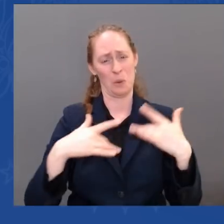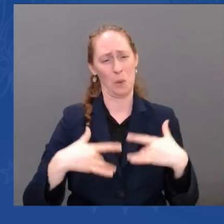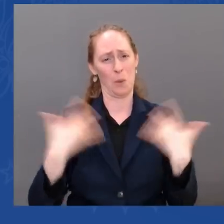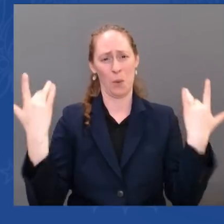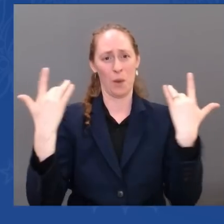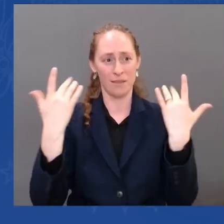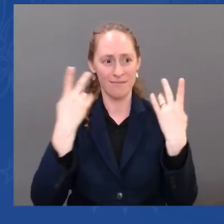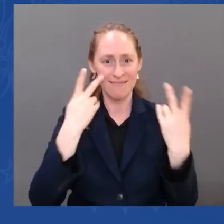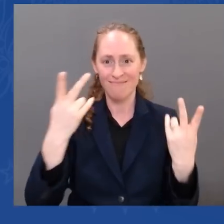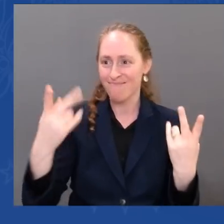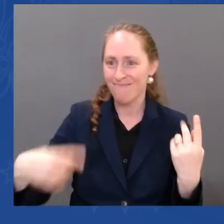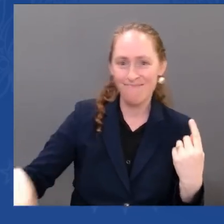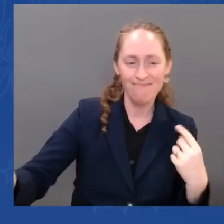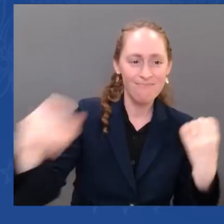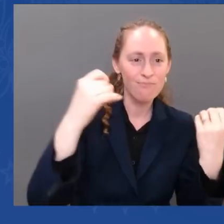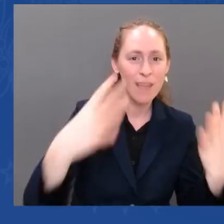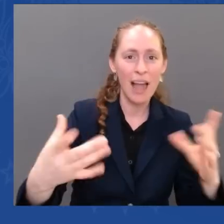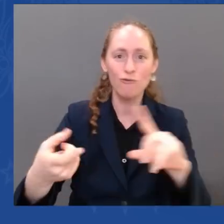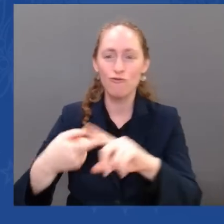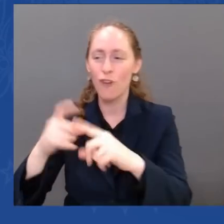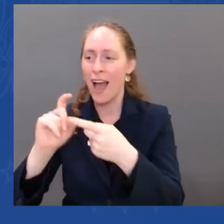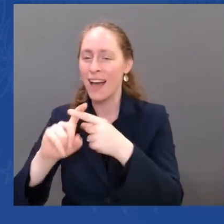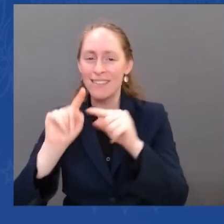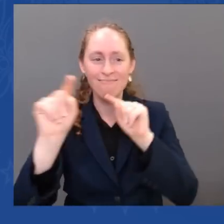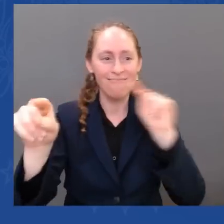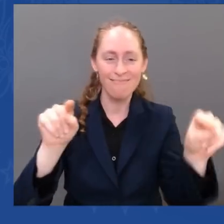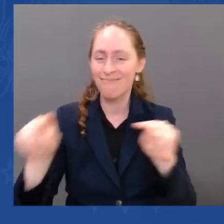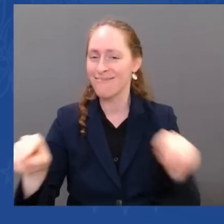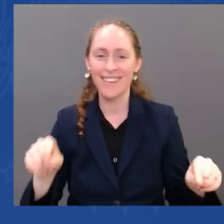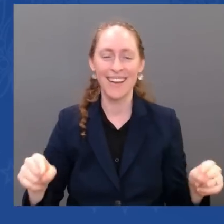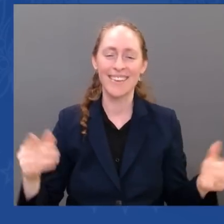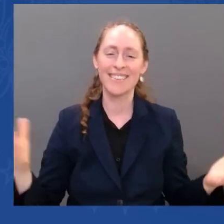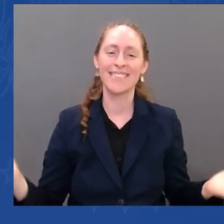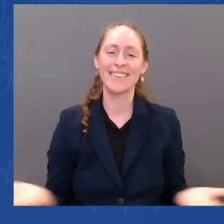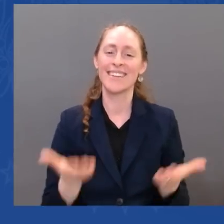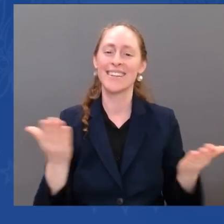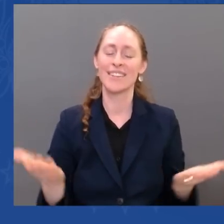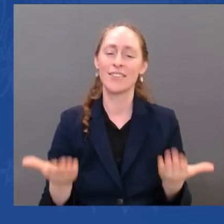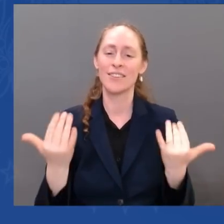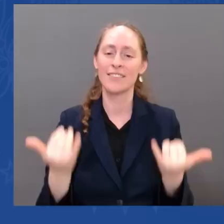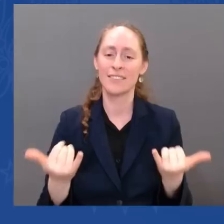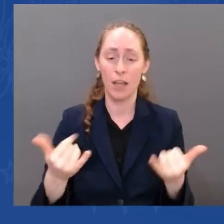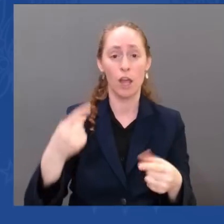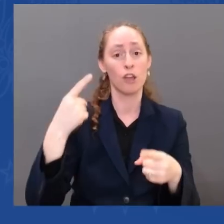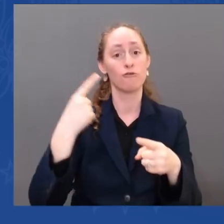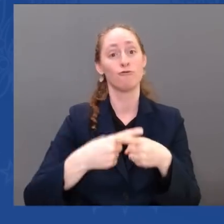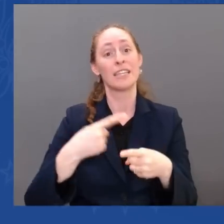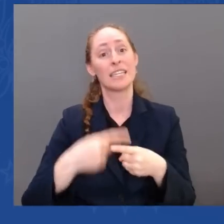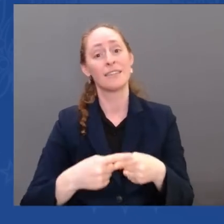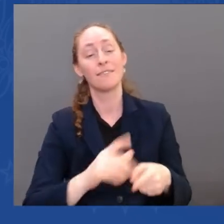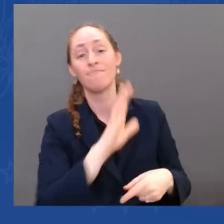I'm told that there's a Greek proverb that says, "A society becomes great when its elder[s]